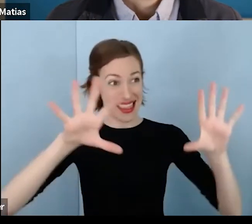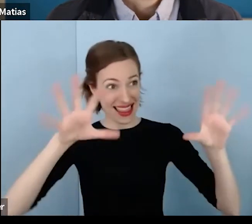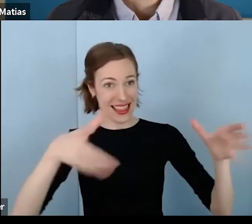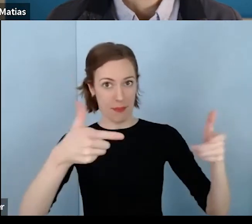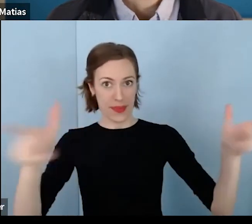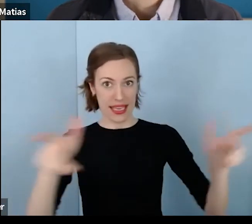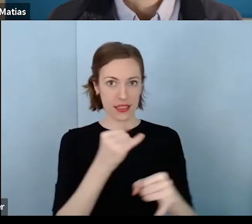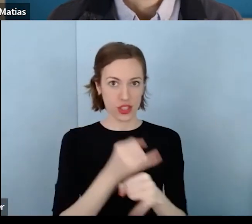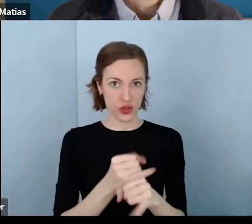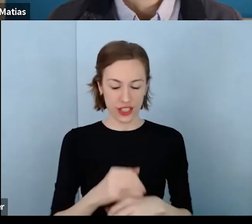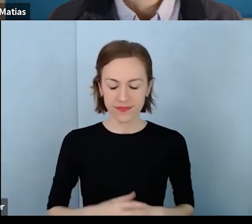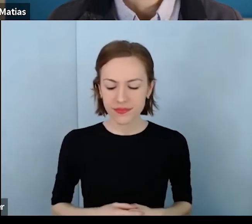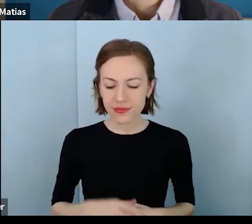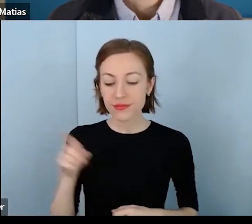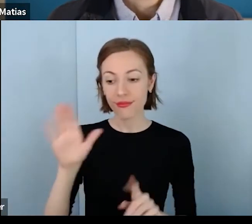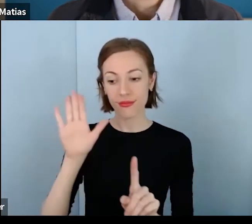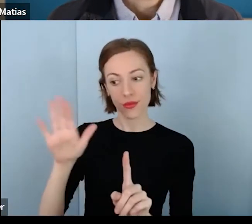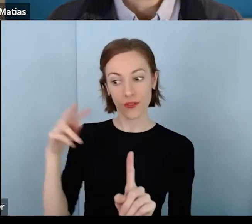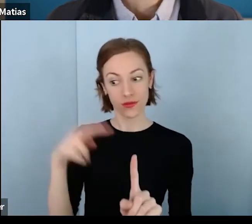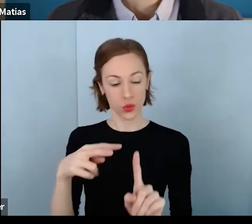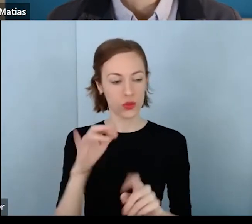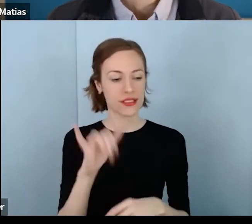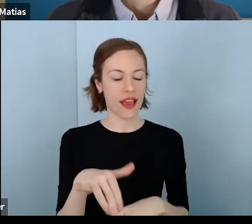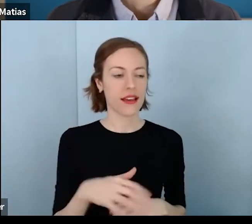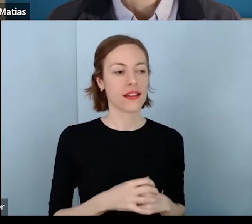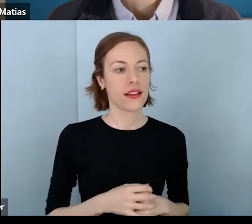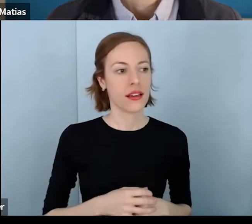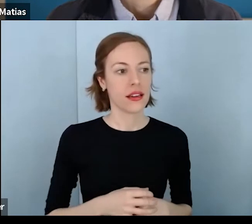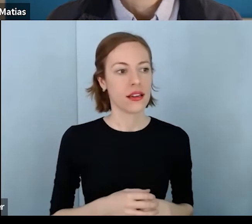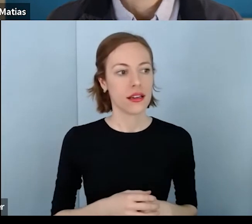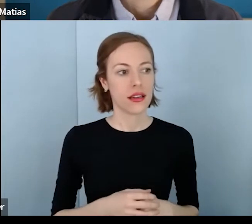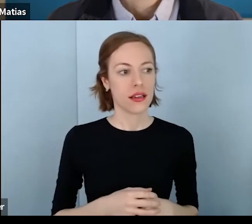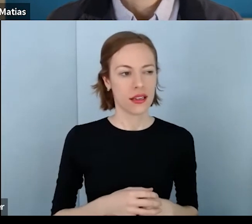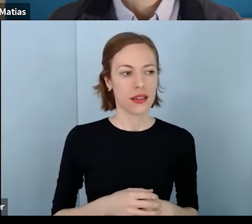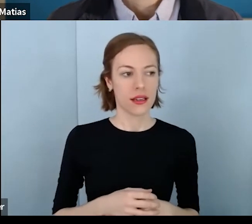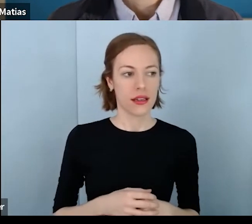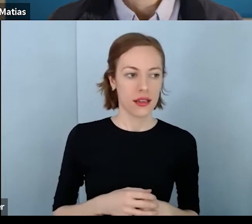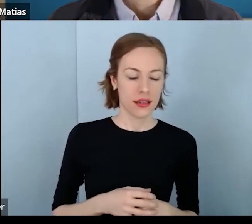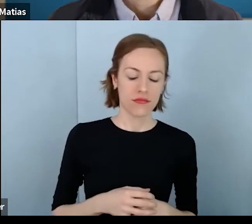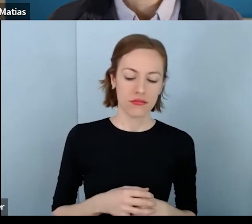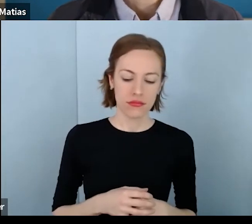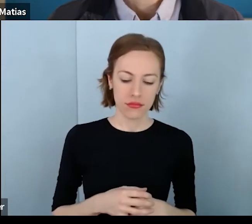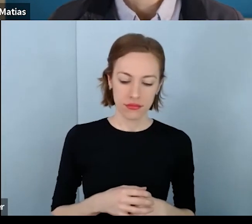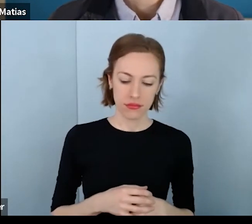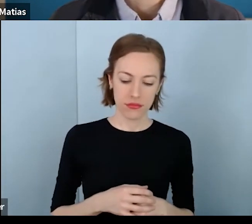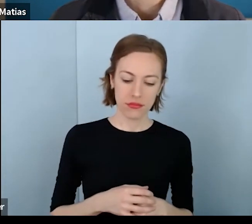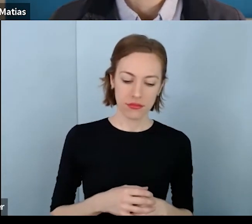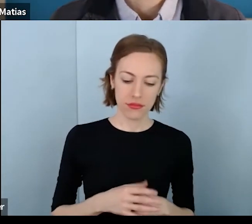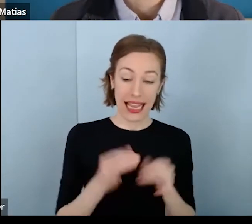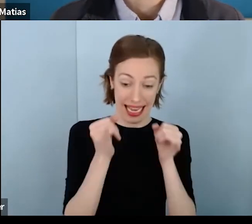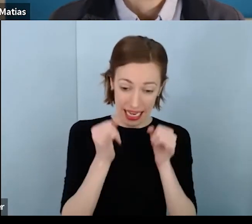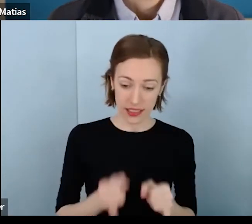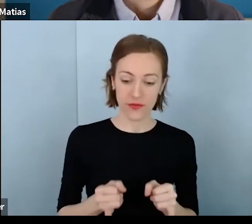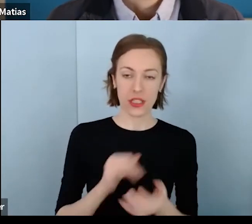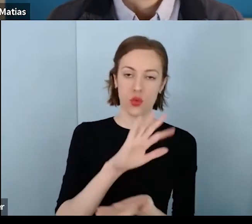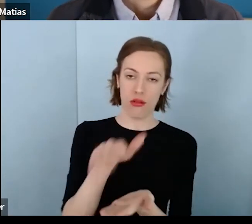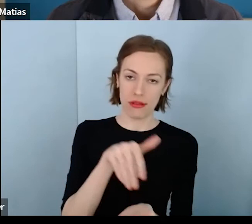individuals are like an individual centered approach to managing or governing social problems.